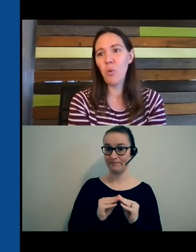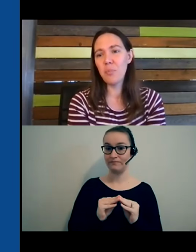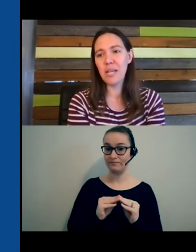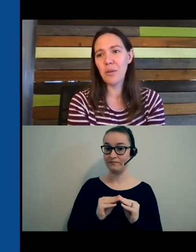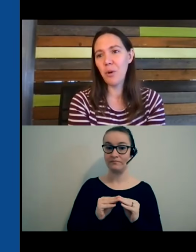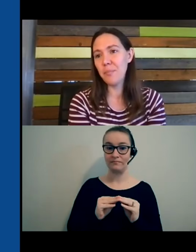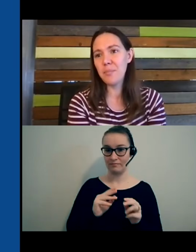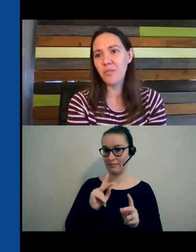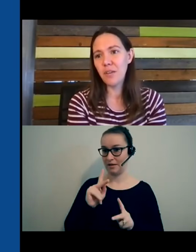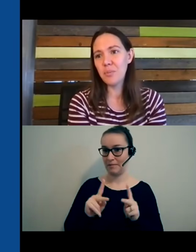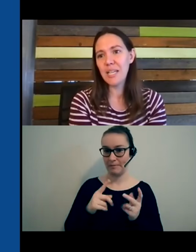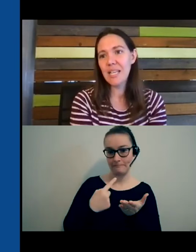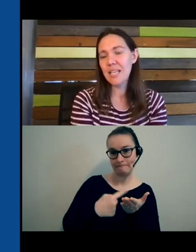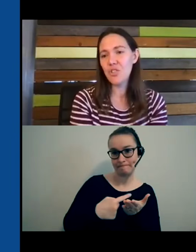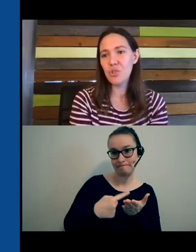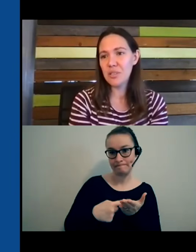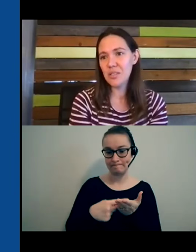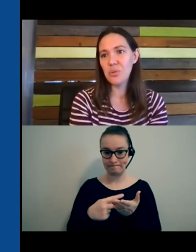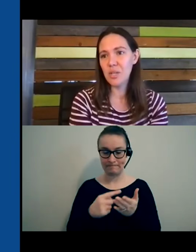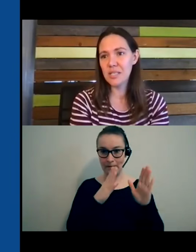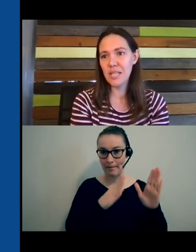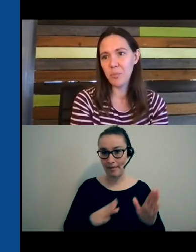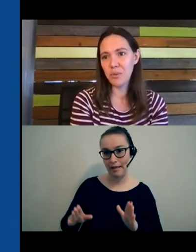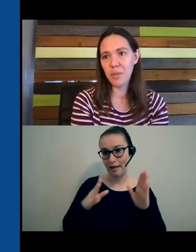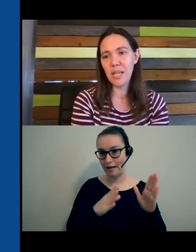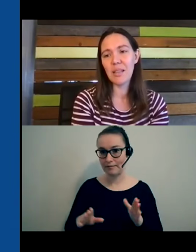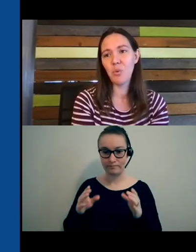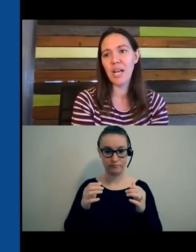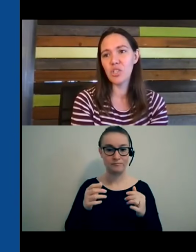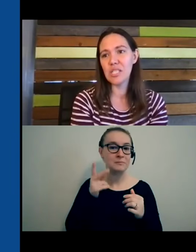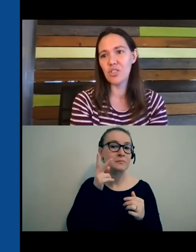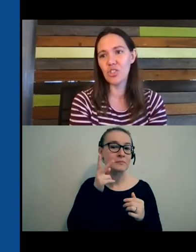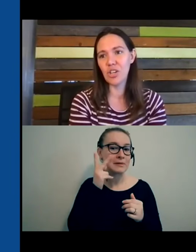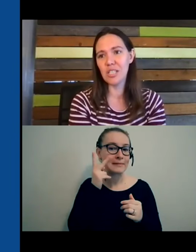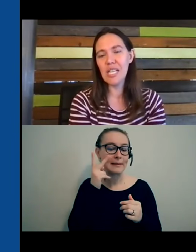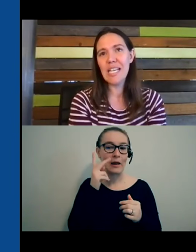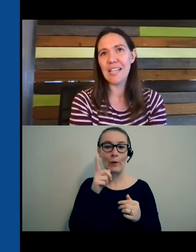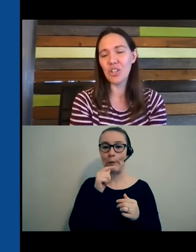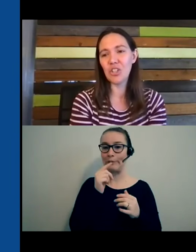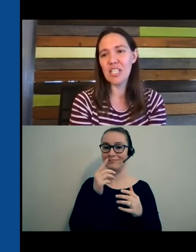what might be involved in planning, and see who wants to help with planning, and then we'll actually get started in earnest